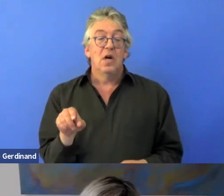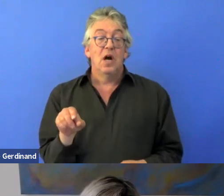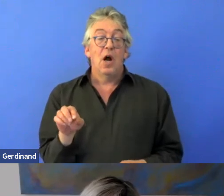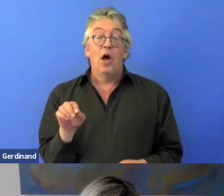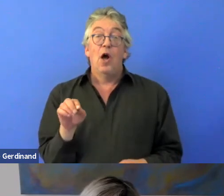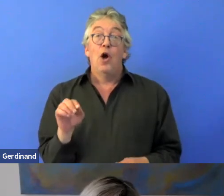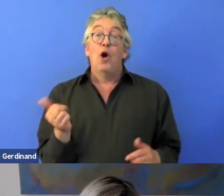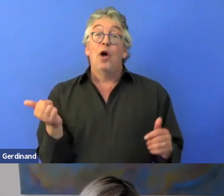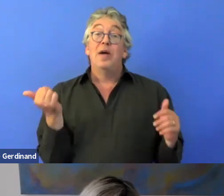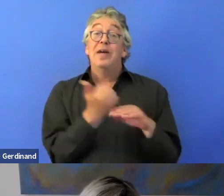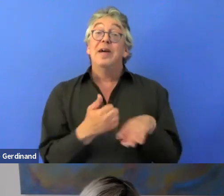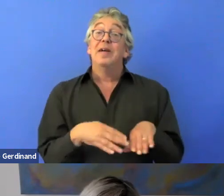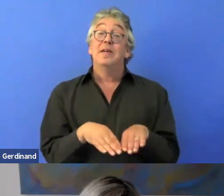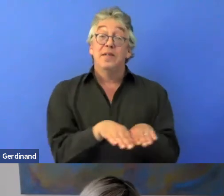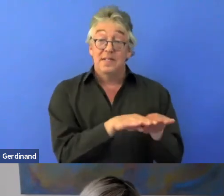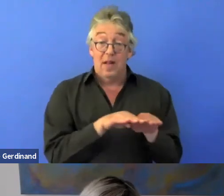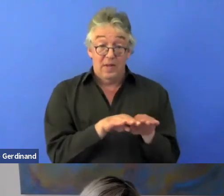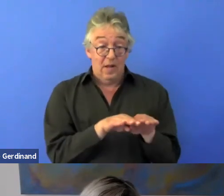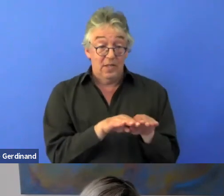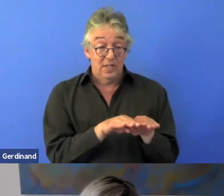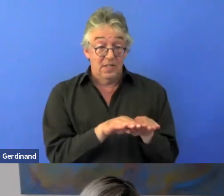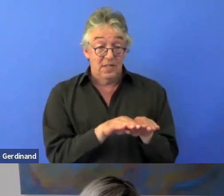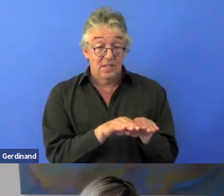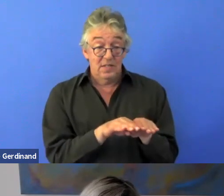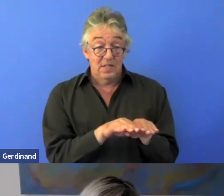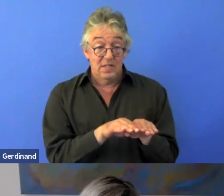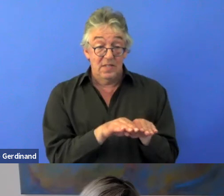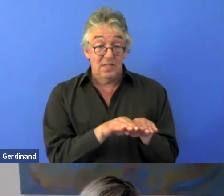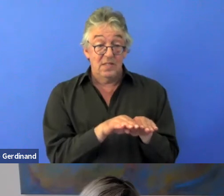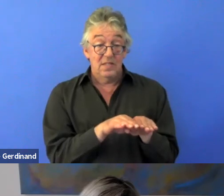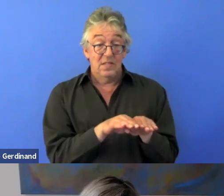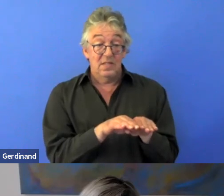Either in case pursuit or defence? I guess this is about litigation.